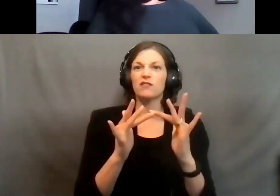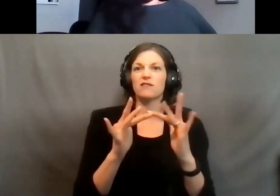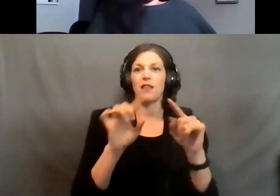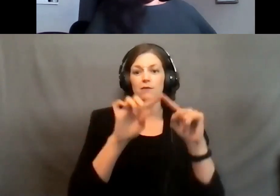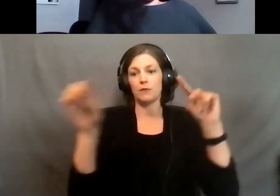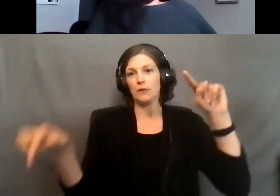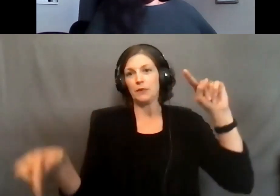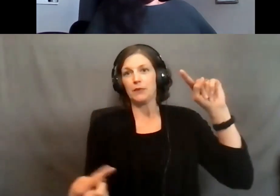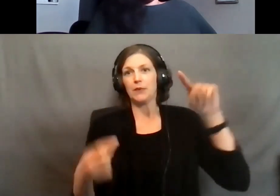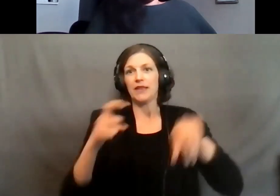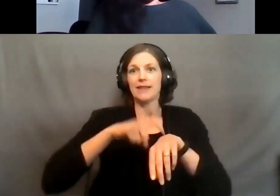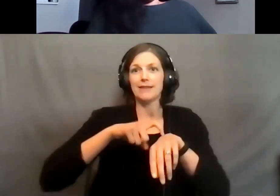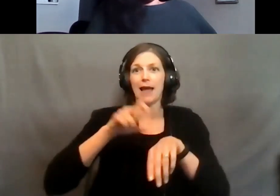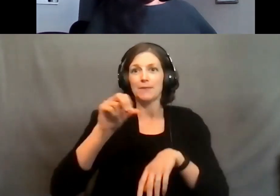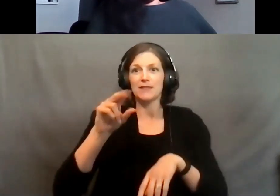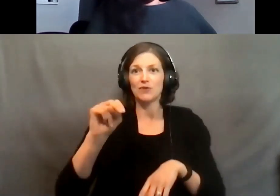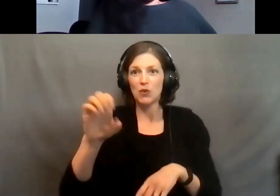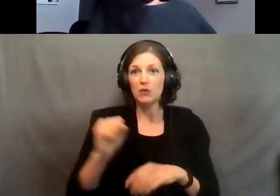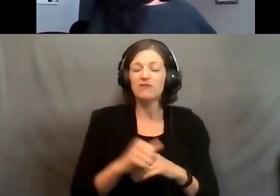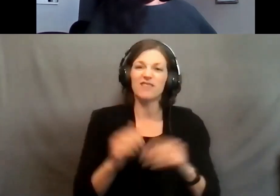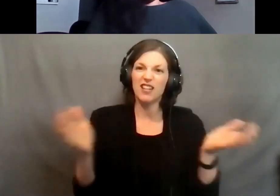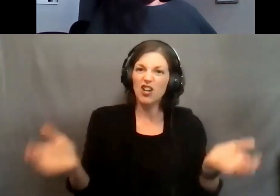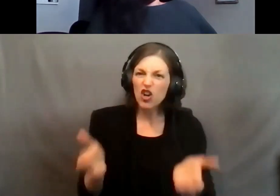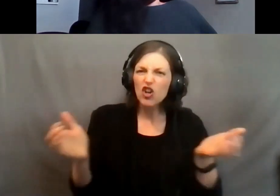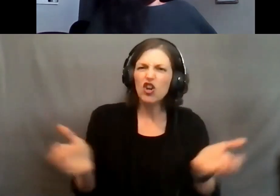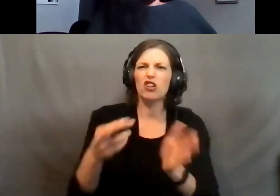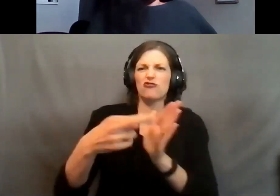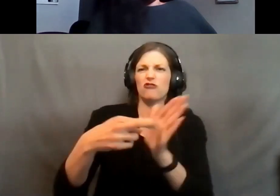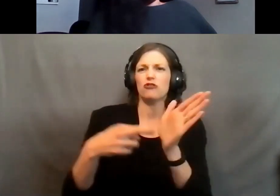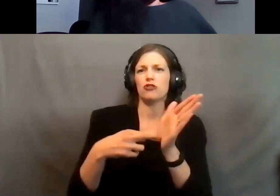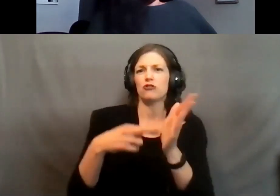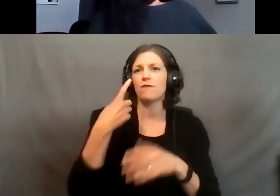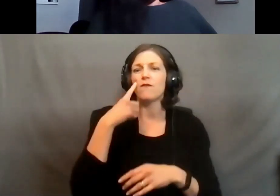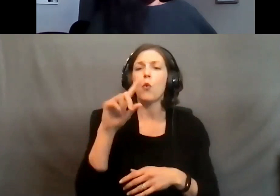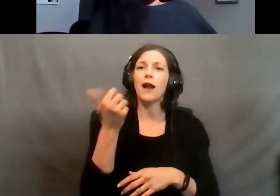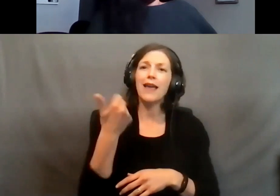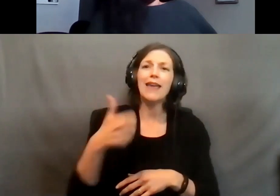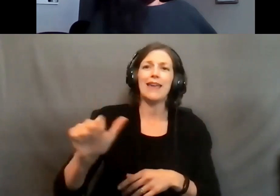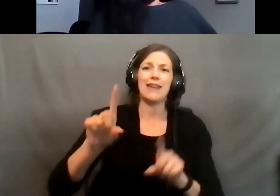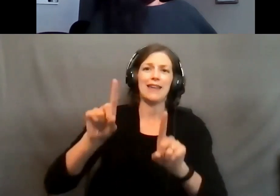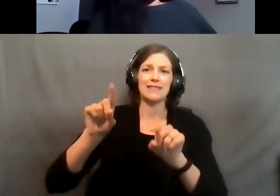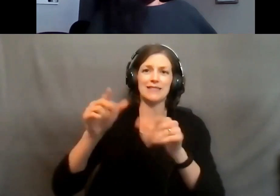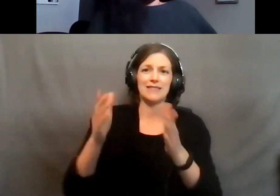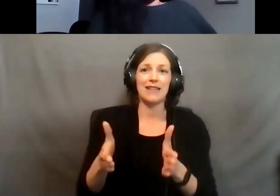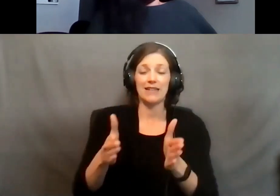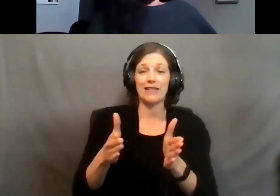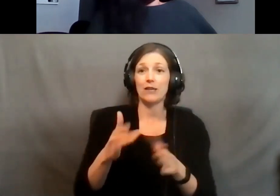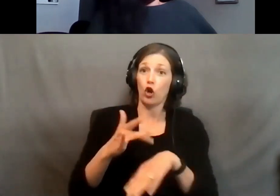We encourage registration or any attendee 13:12:05 early and often because you will get